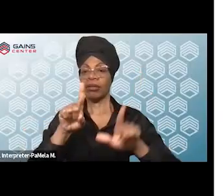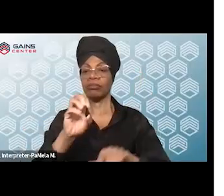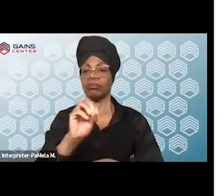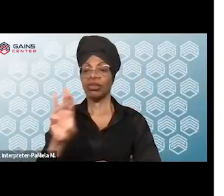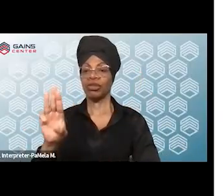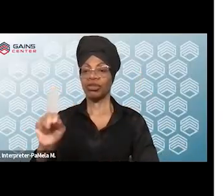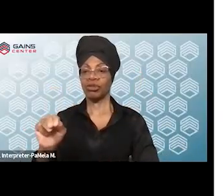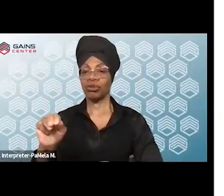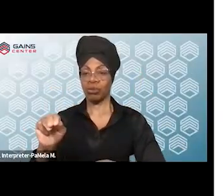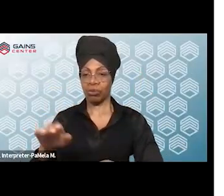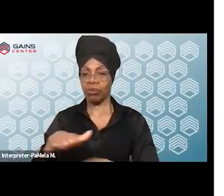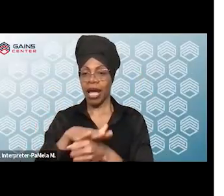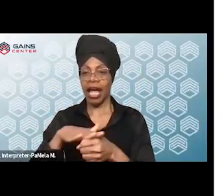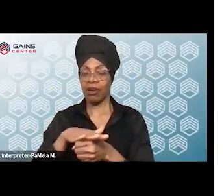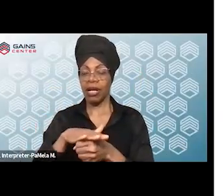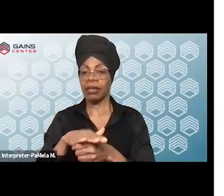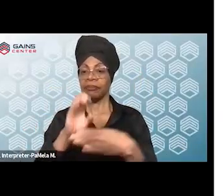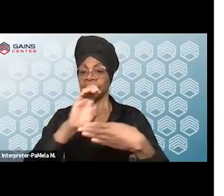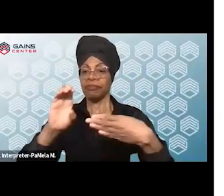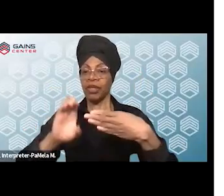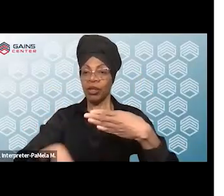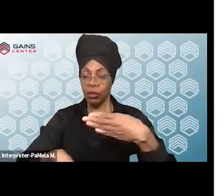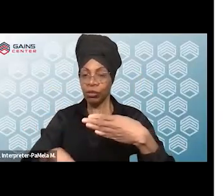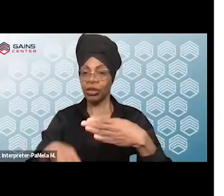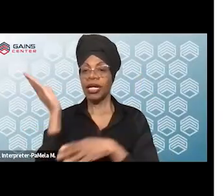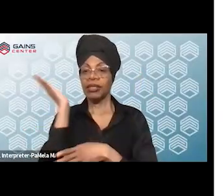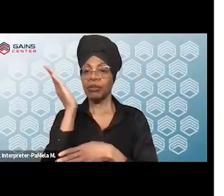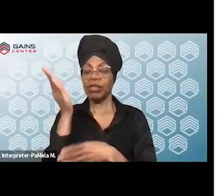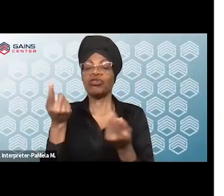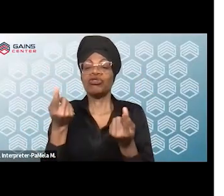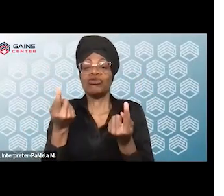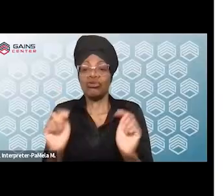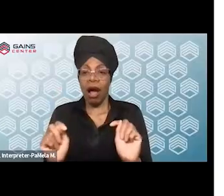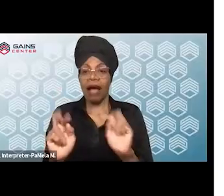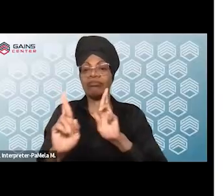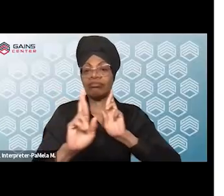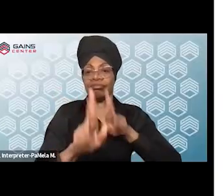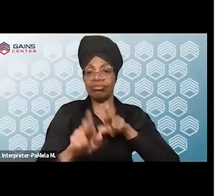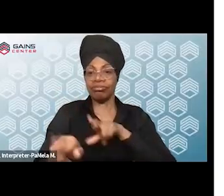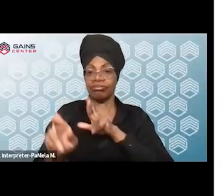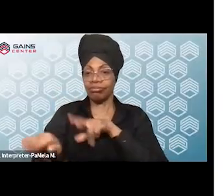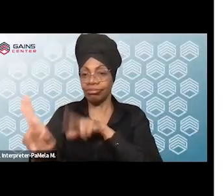At the conclusion of the presentation, we'll answer as many questions as time permits. And we're also conducting